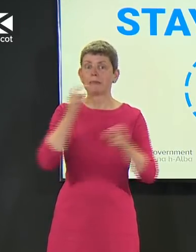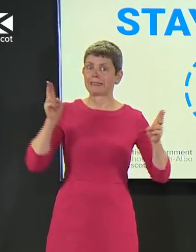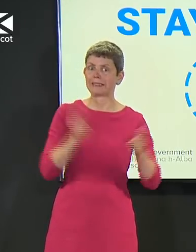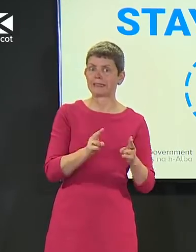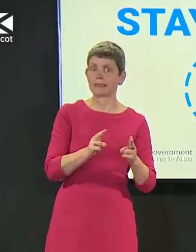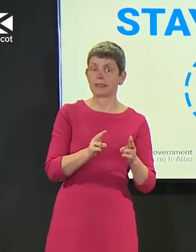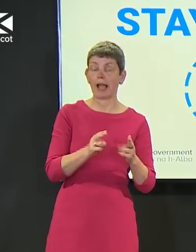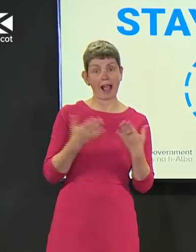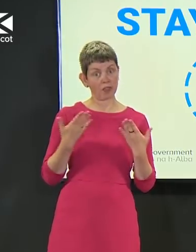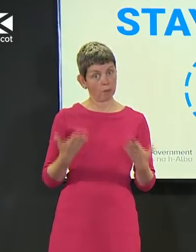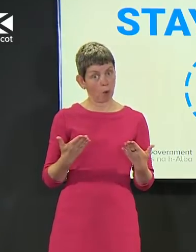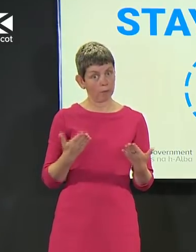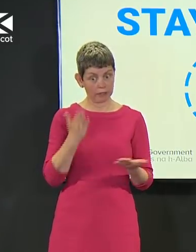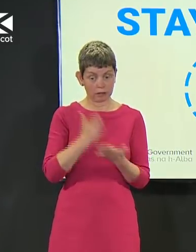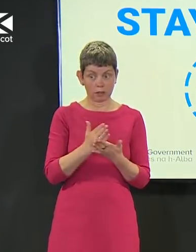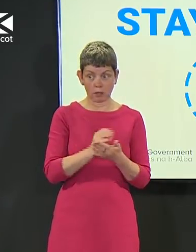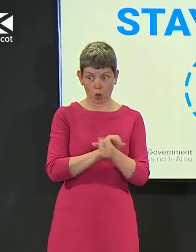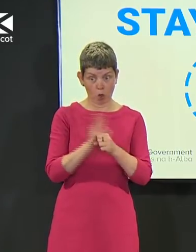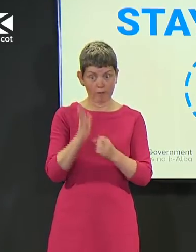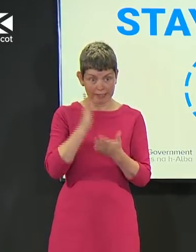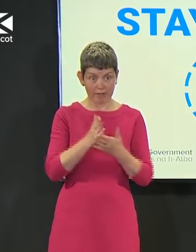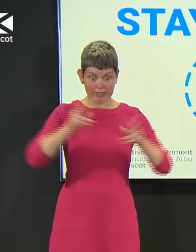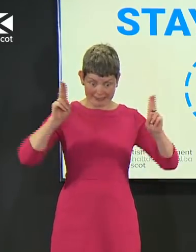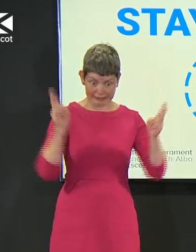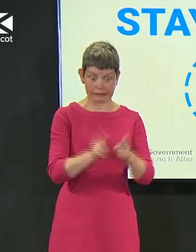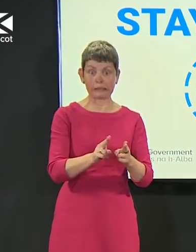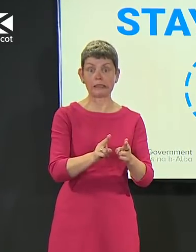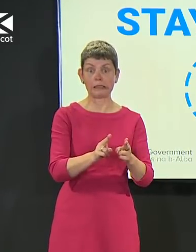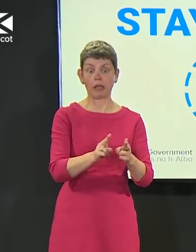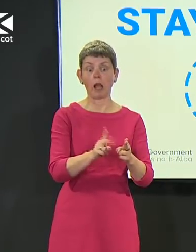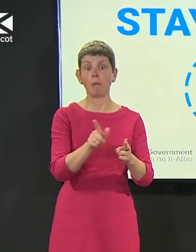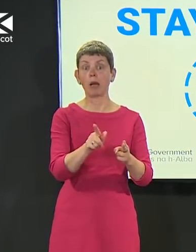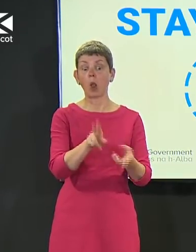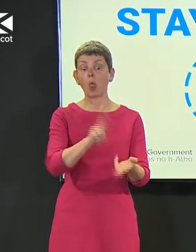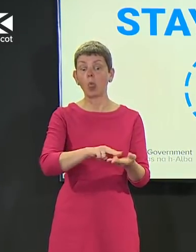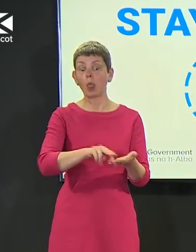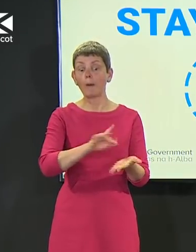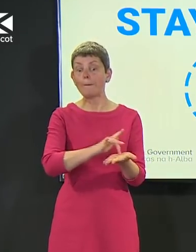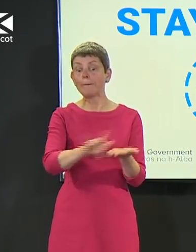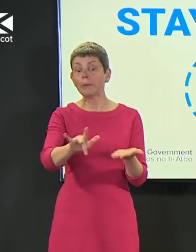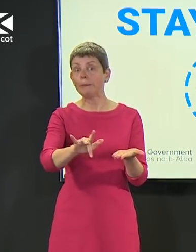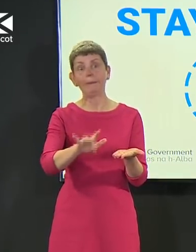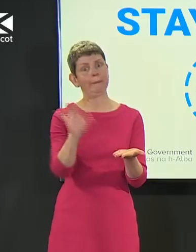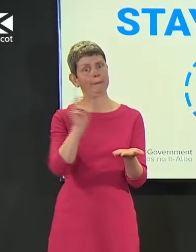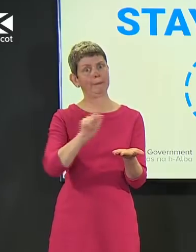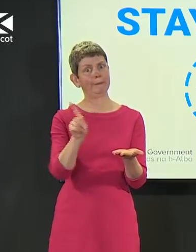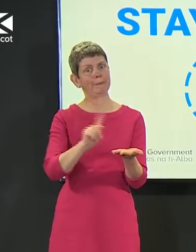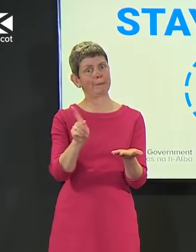in Scotland there's no doubt about that but it hasn't gone away it won't simply magically go away